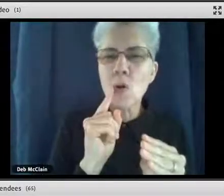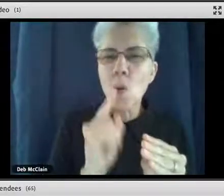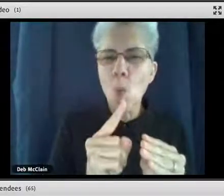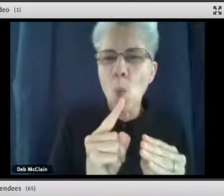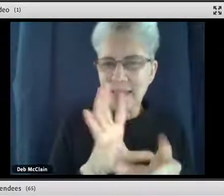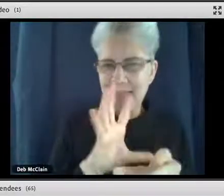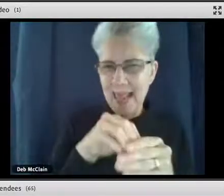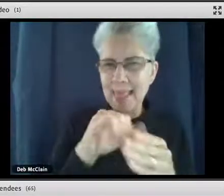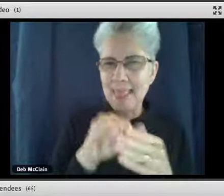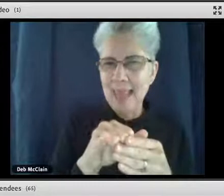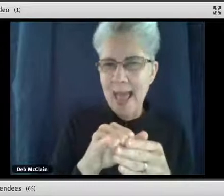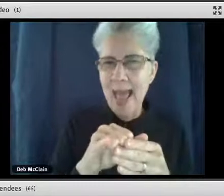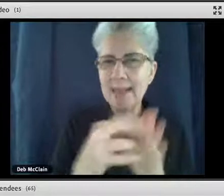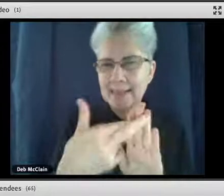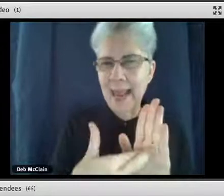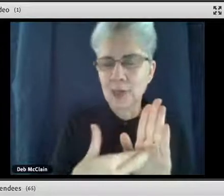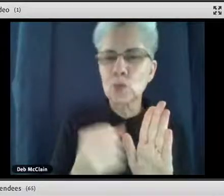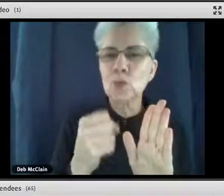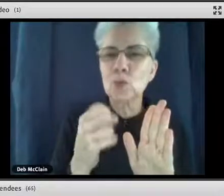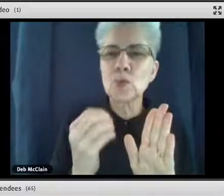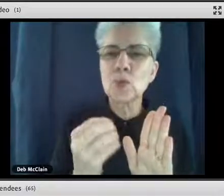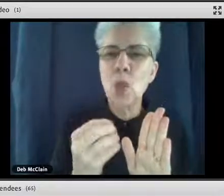ISBD was just embedded in that -- that standard.